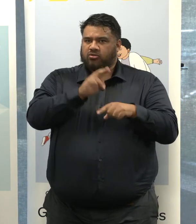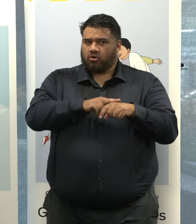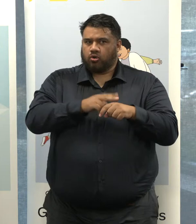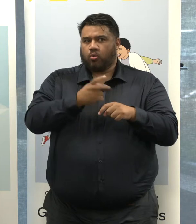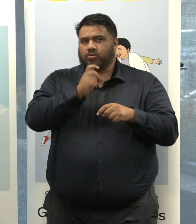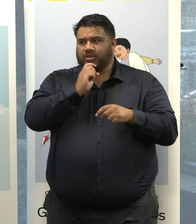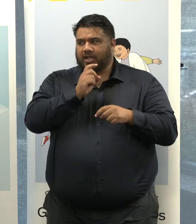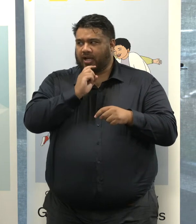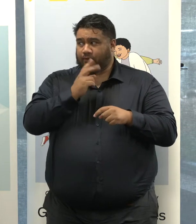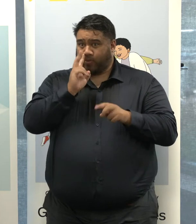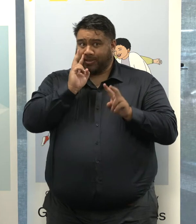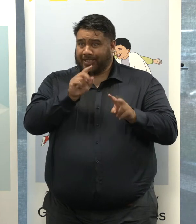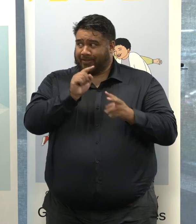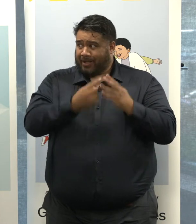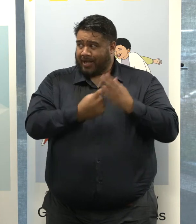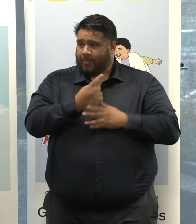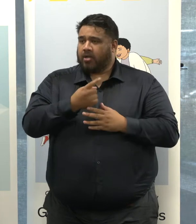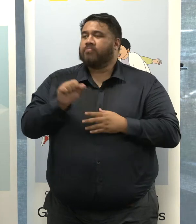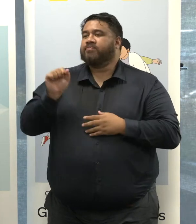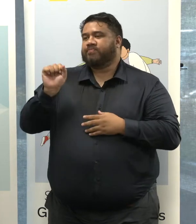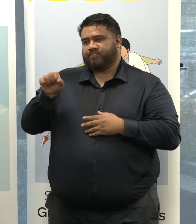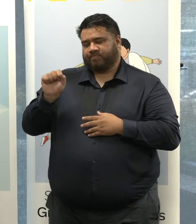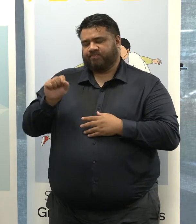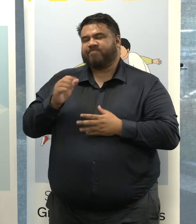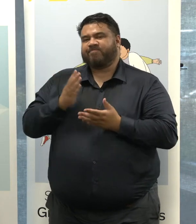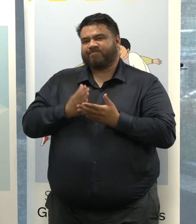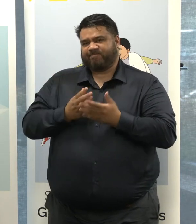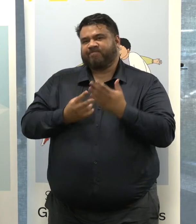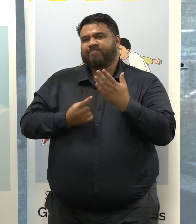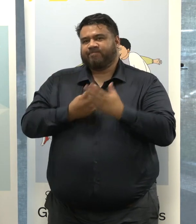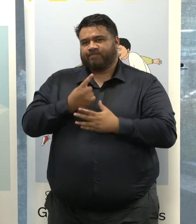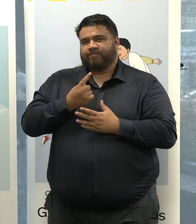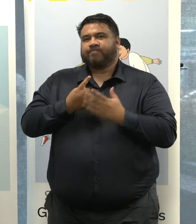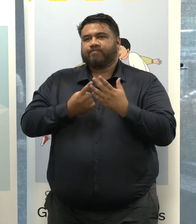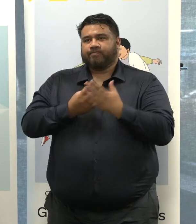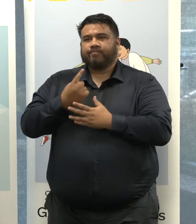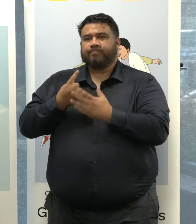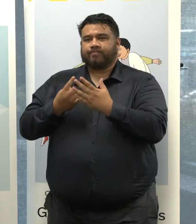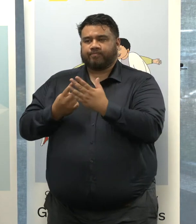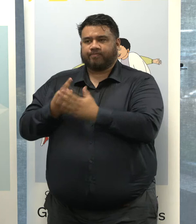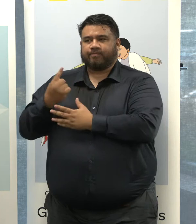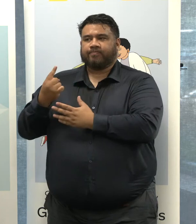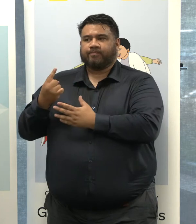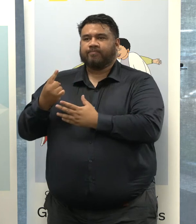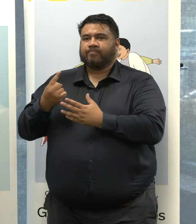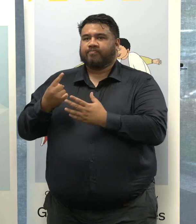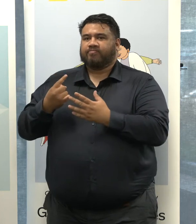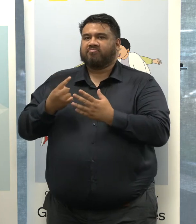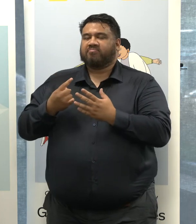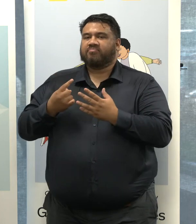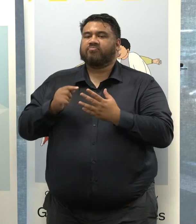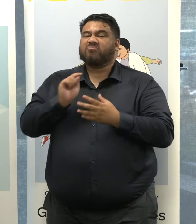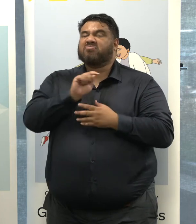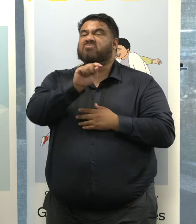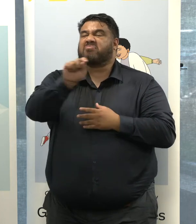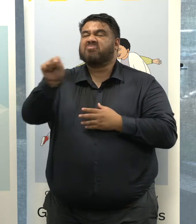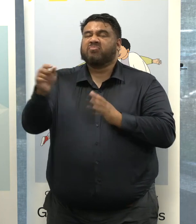of people being angry with GPs